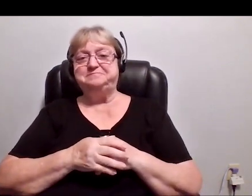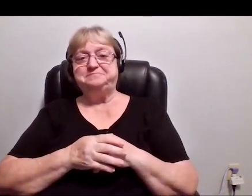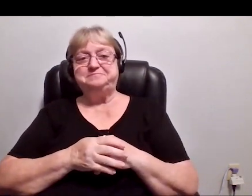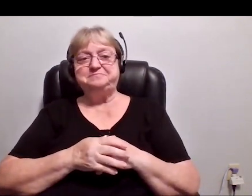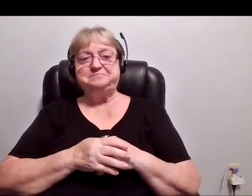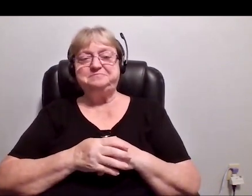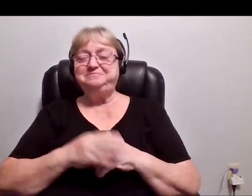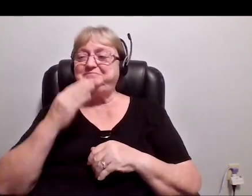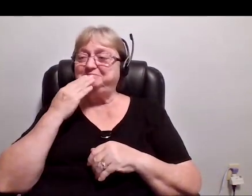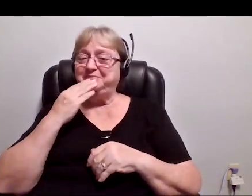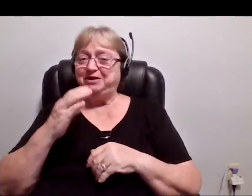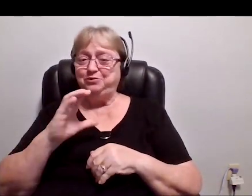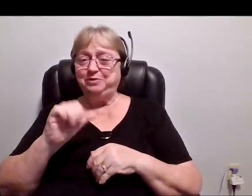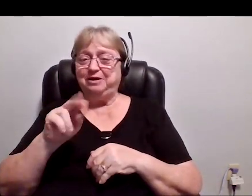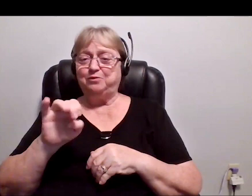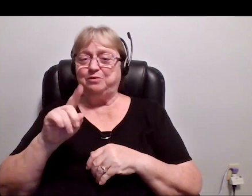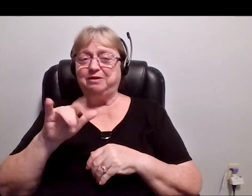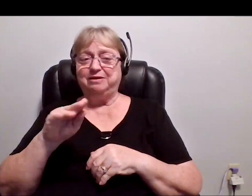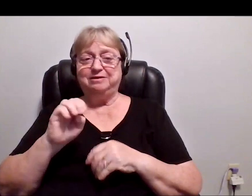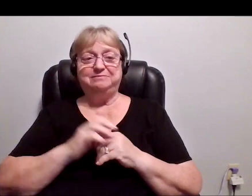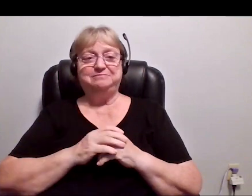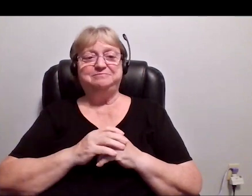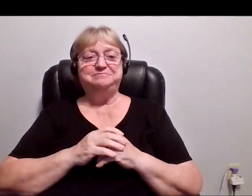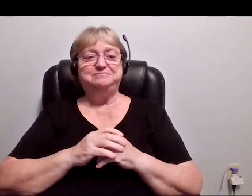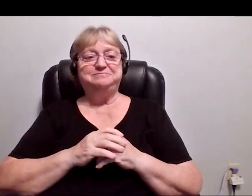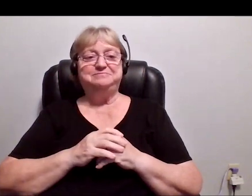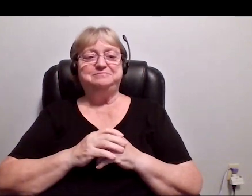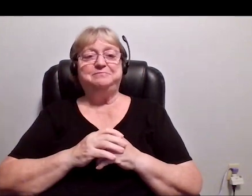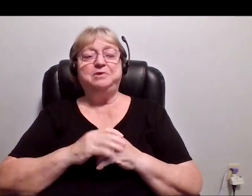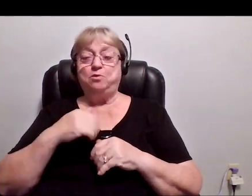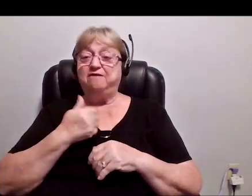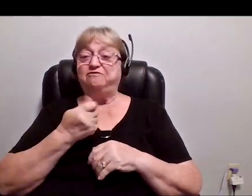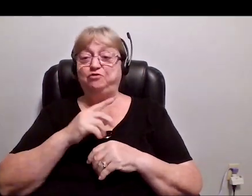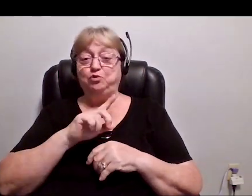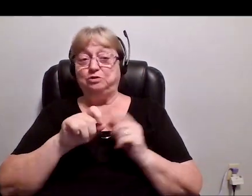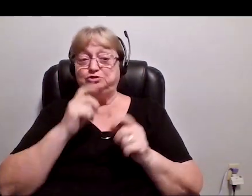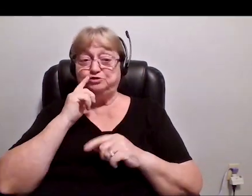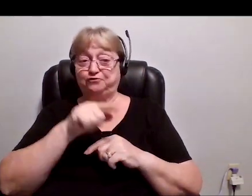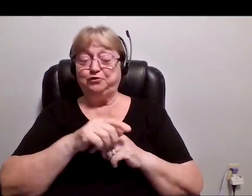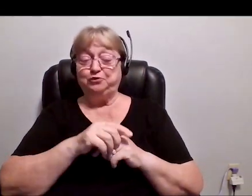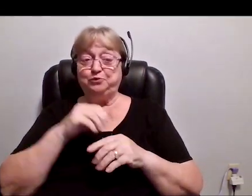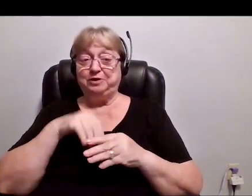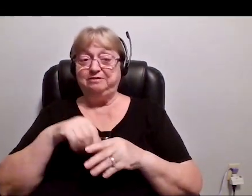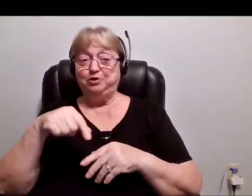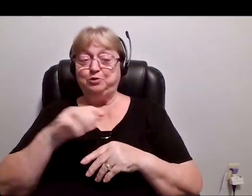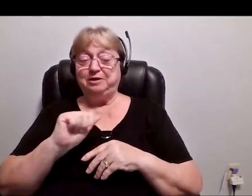Thank you so much, Caroline. We do have a few questions for you here in the Q&A.